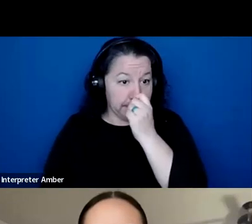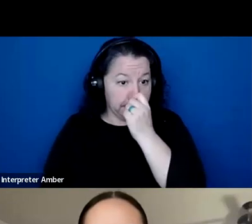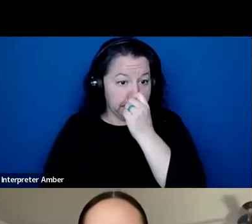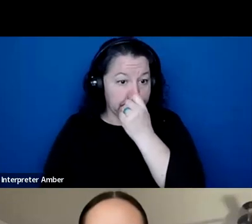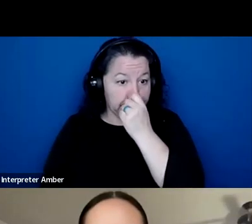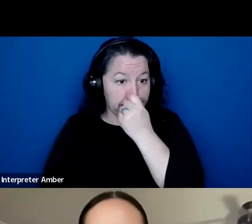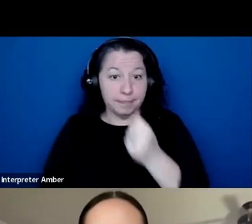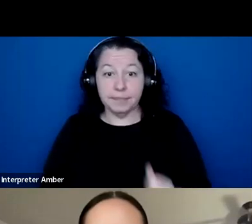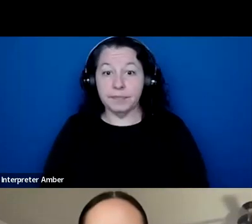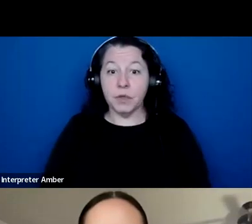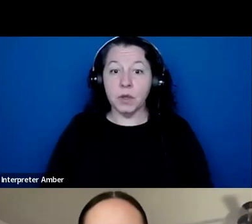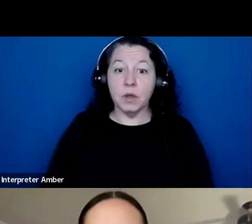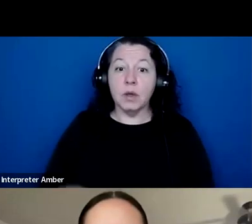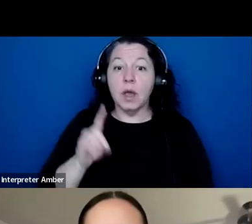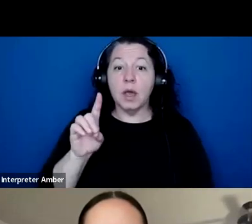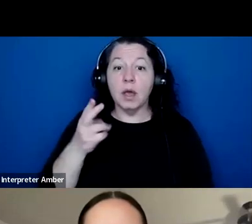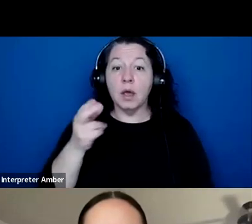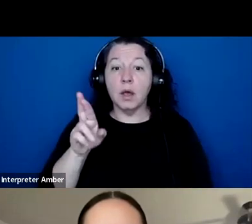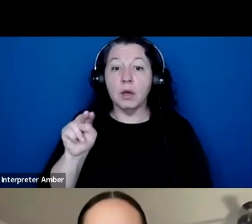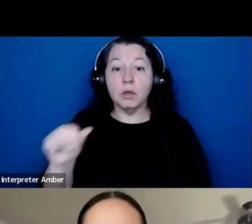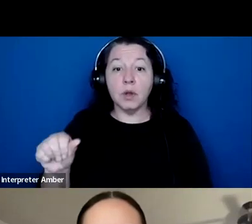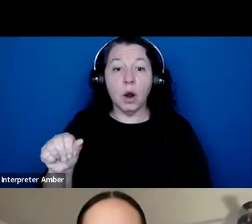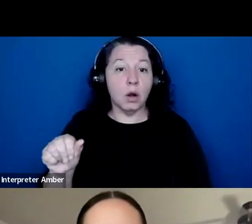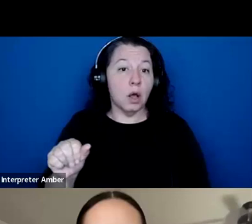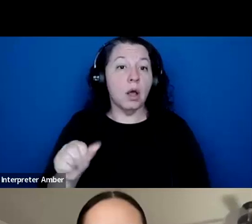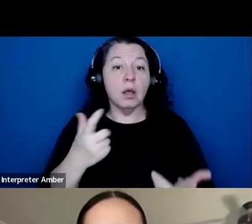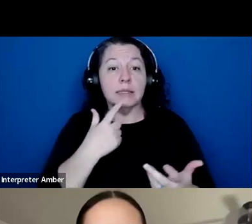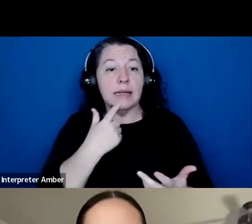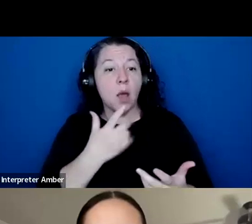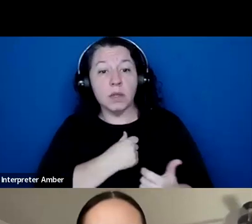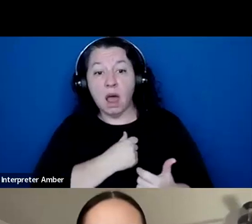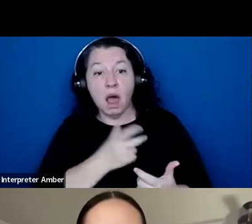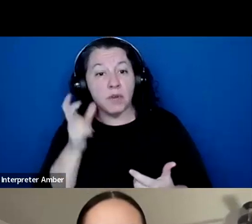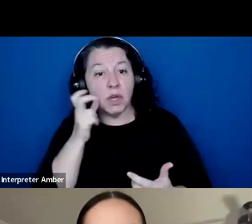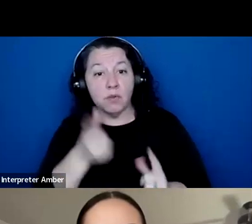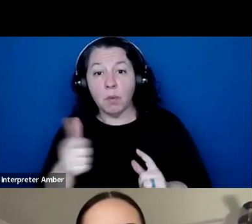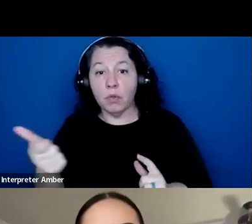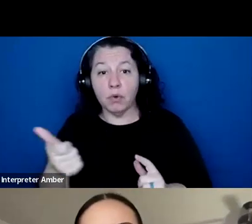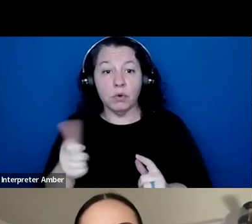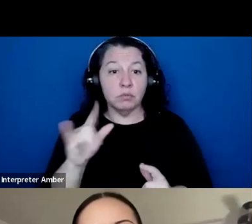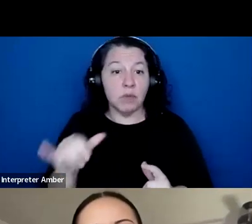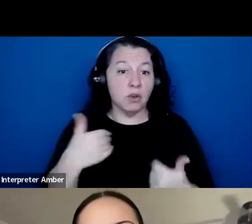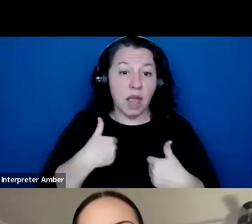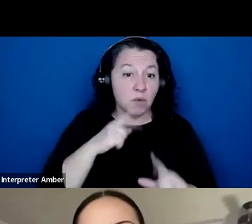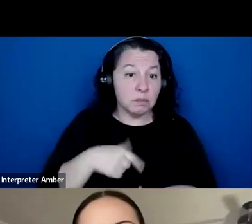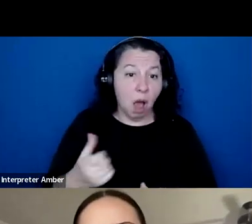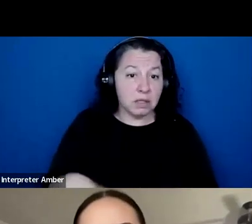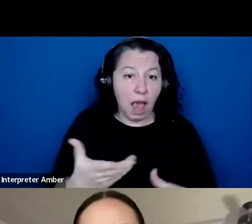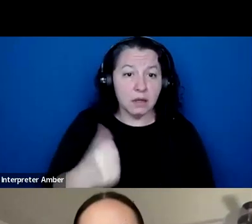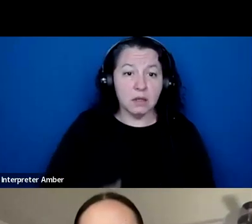Would love to hear from others on the on the panel, too, or Ash, if you have a response as well. Yeah, no, I just think that, I just want I guess,